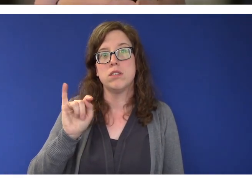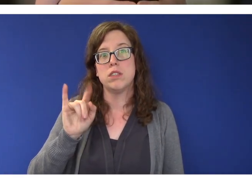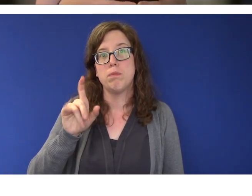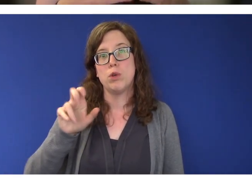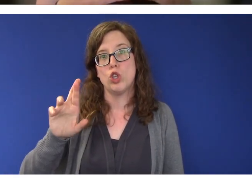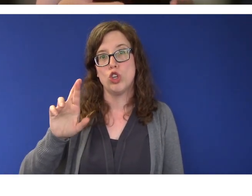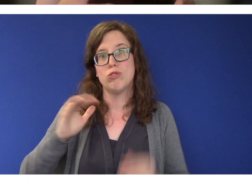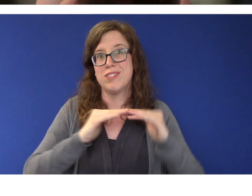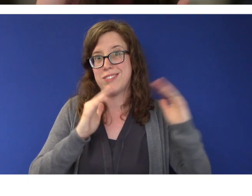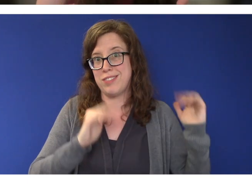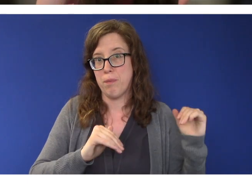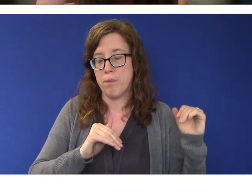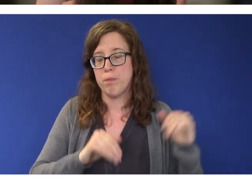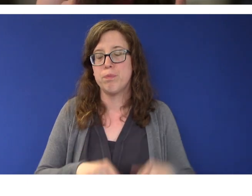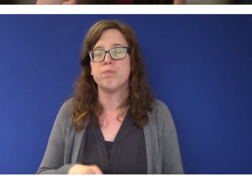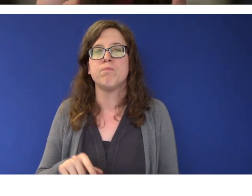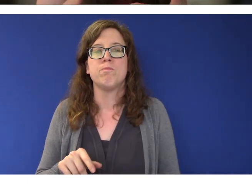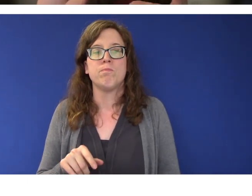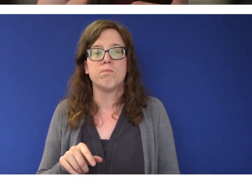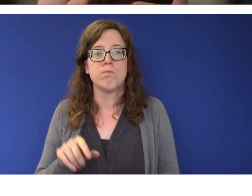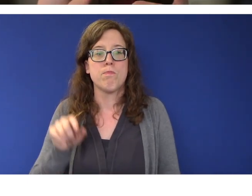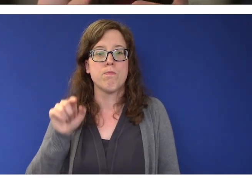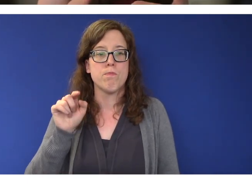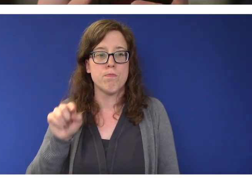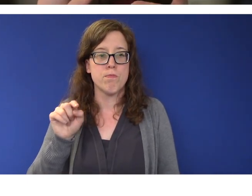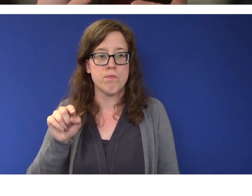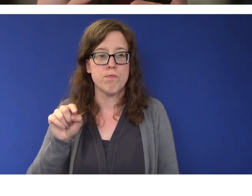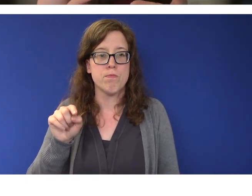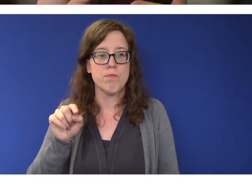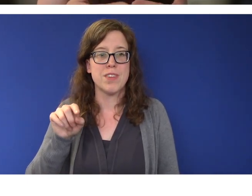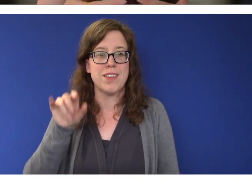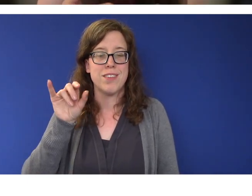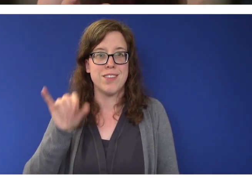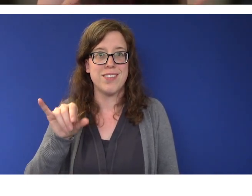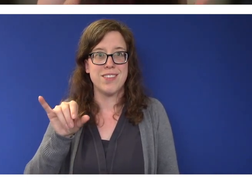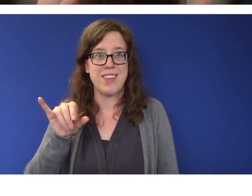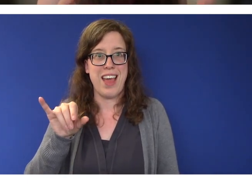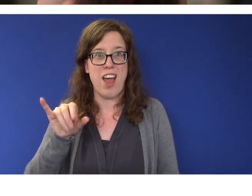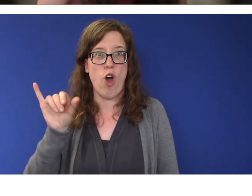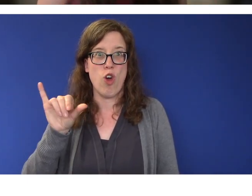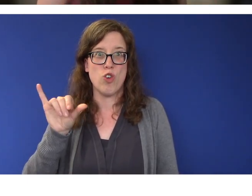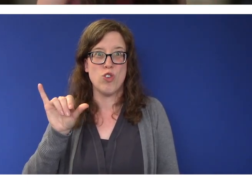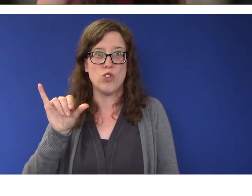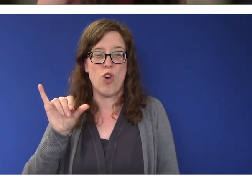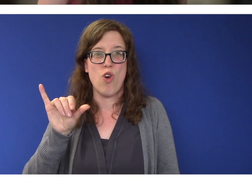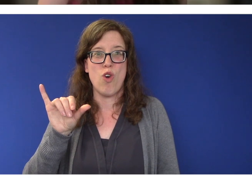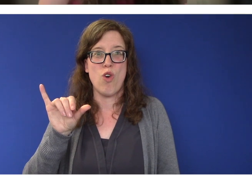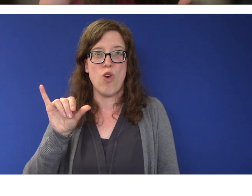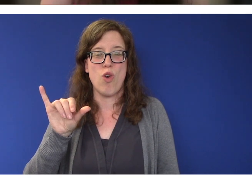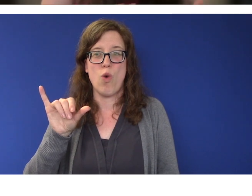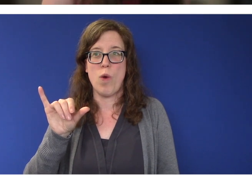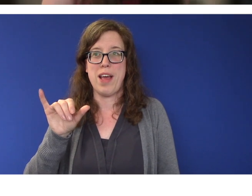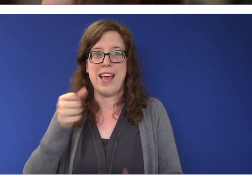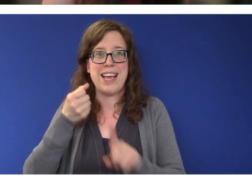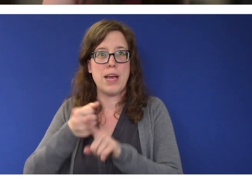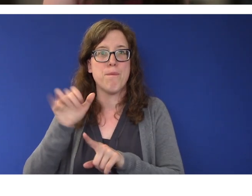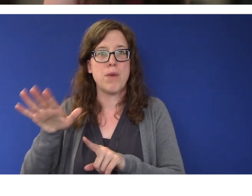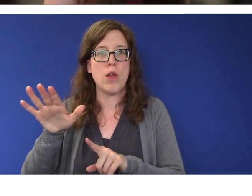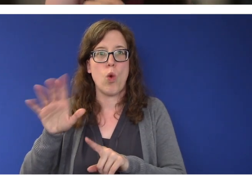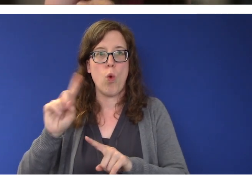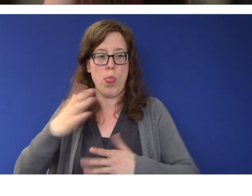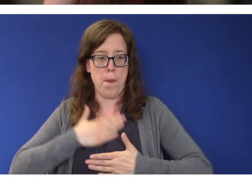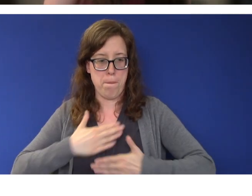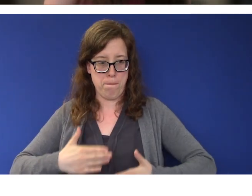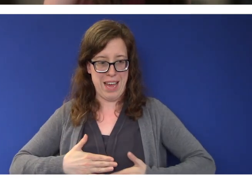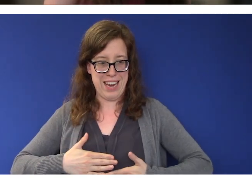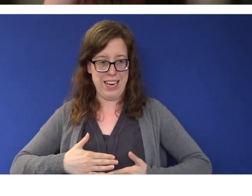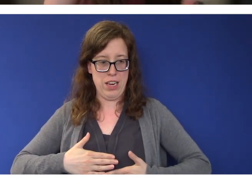This also impacts them not always having a good understanding of where their body is in space.